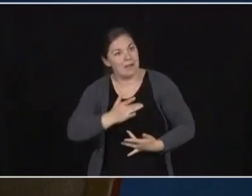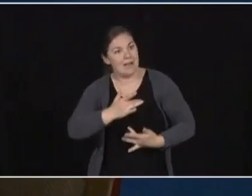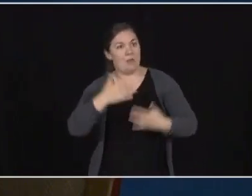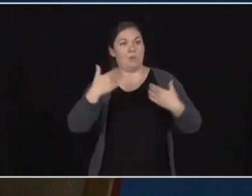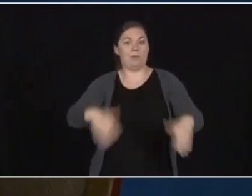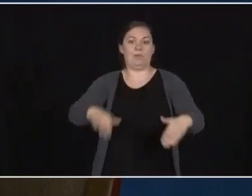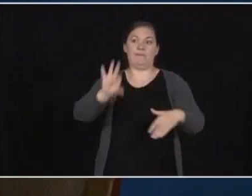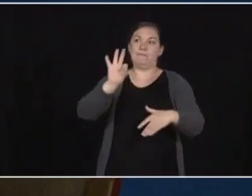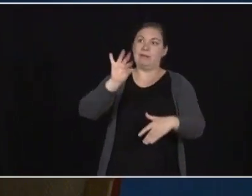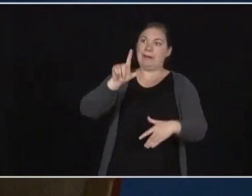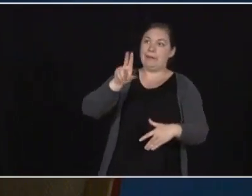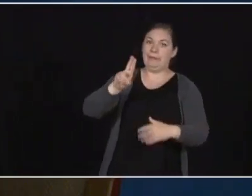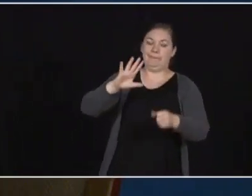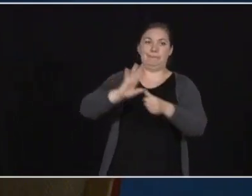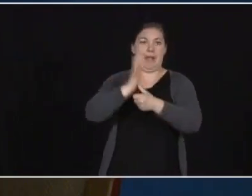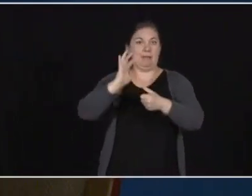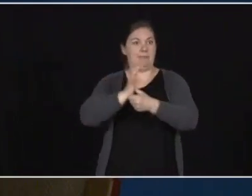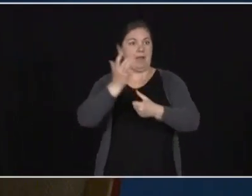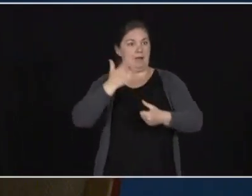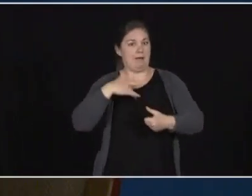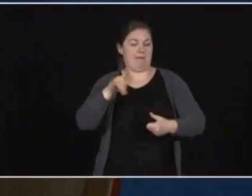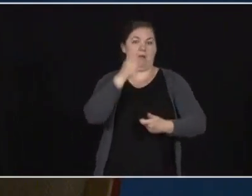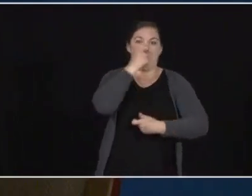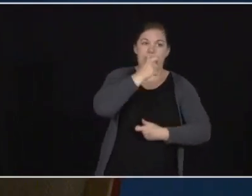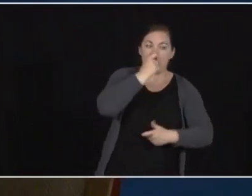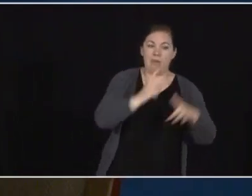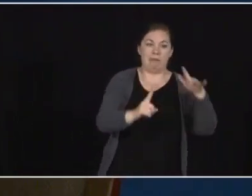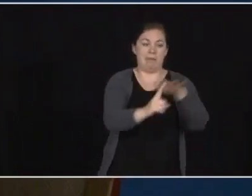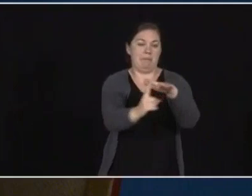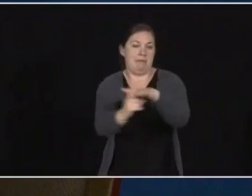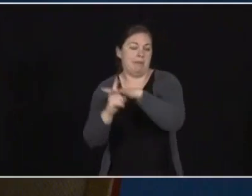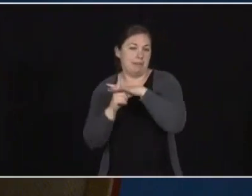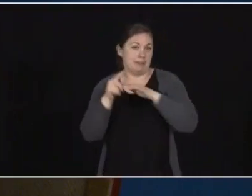Looking at the potential complications of fluid other respiratory diseases